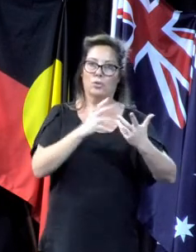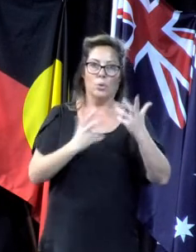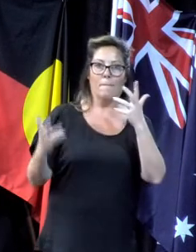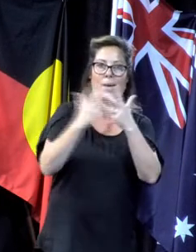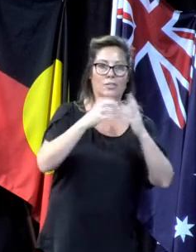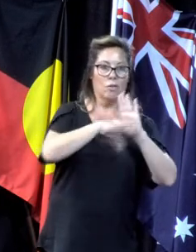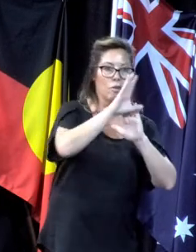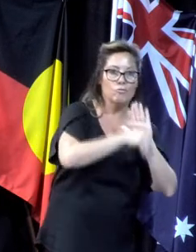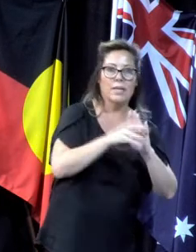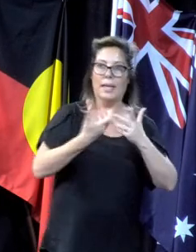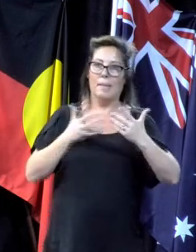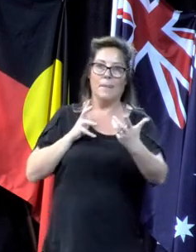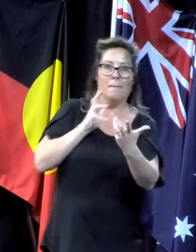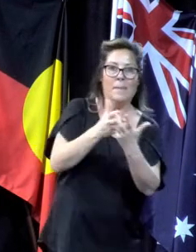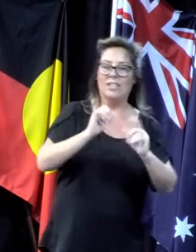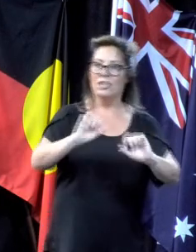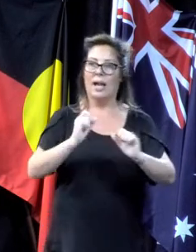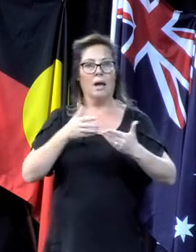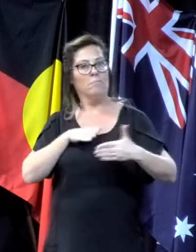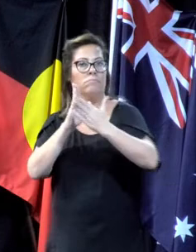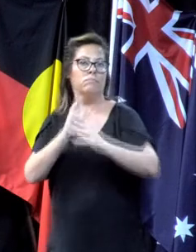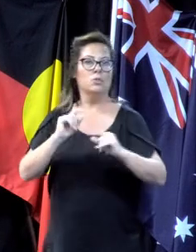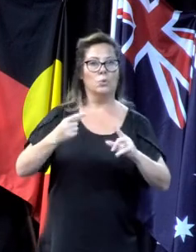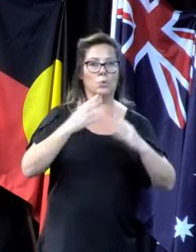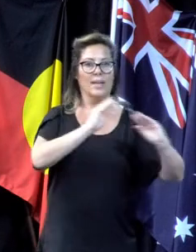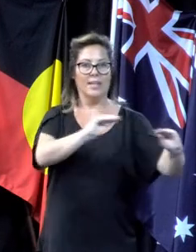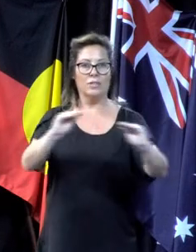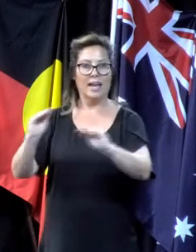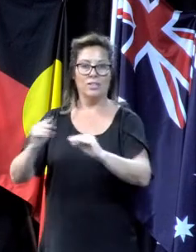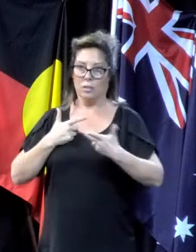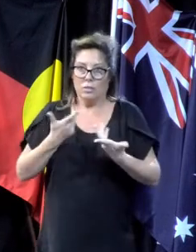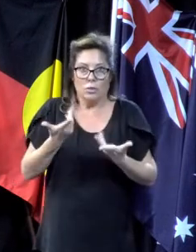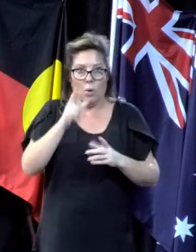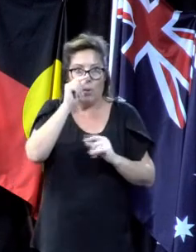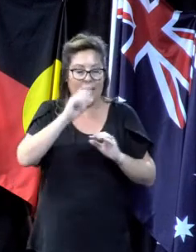also across schools to provide that personalised teaching and learning for –